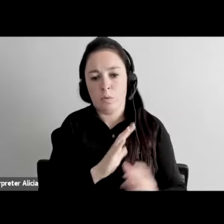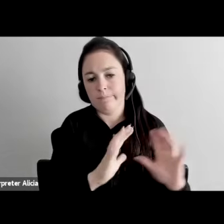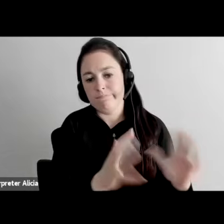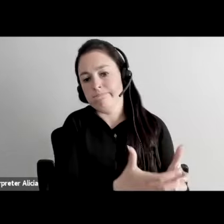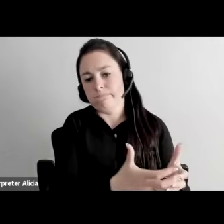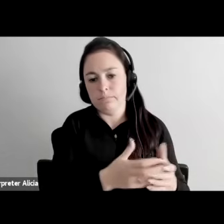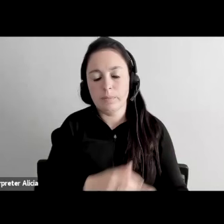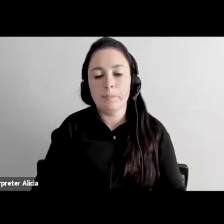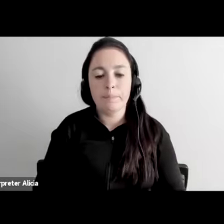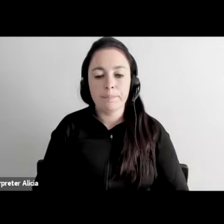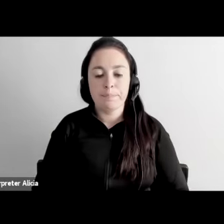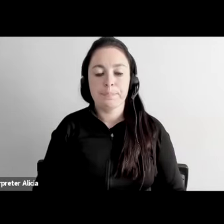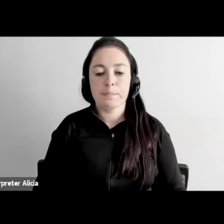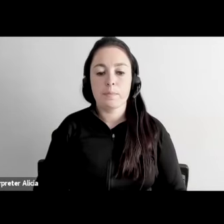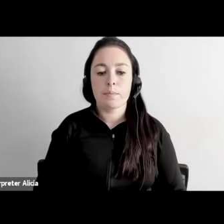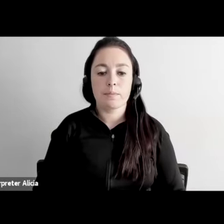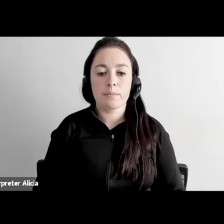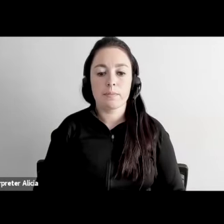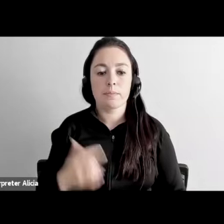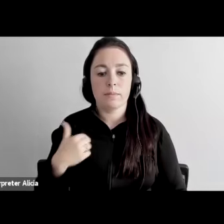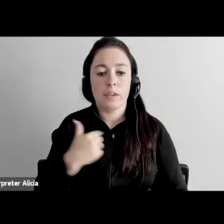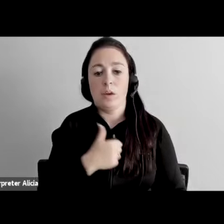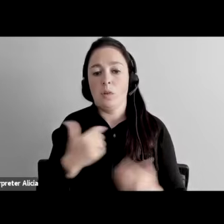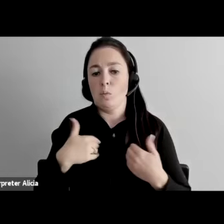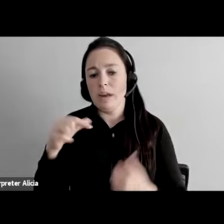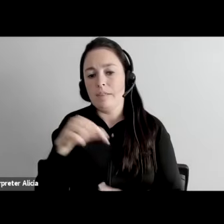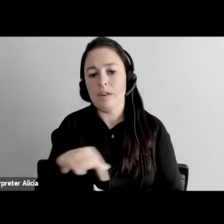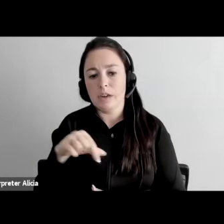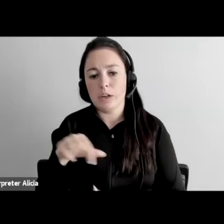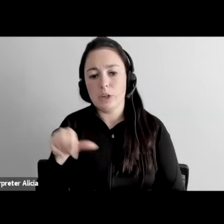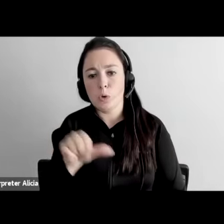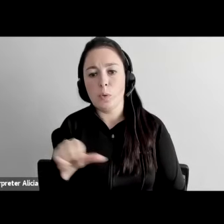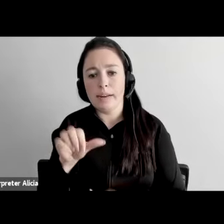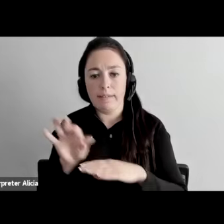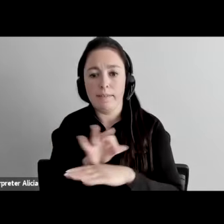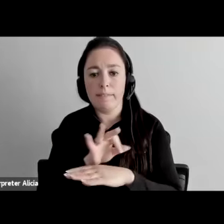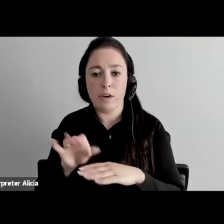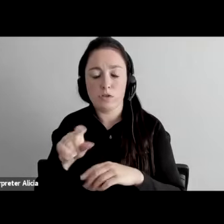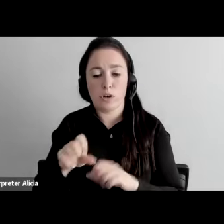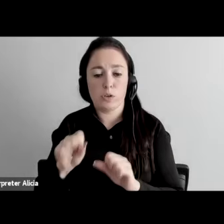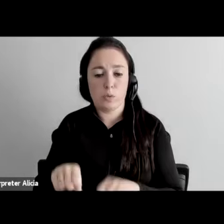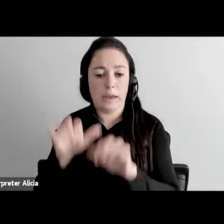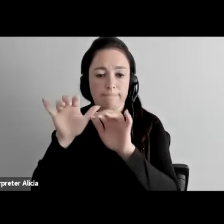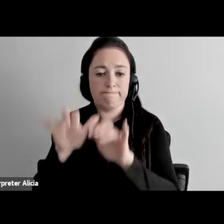We'll be using the Q&A function for you to ask questions. Please feel free to